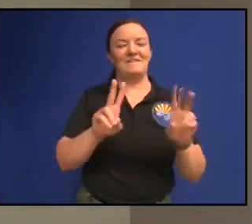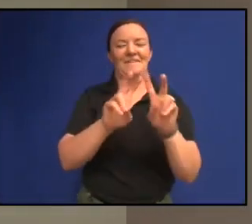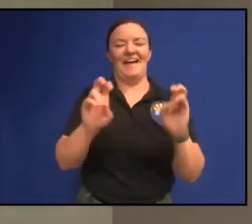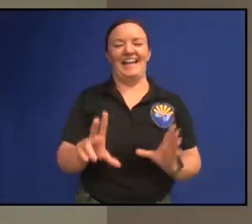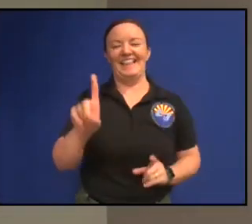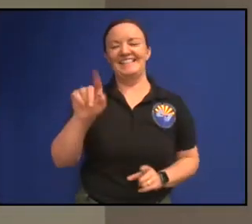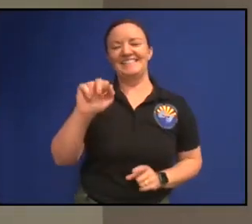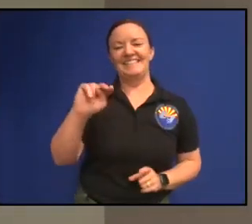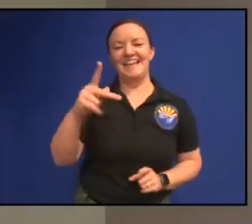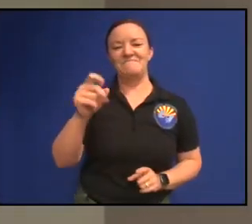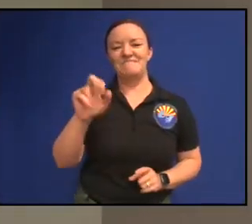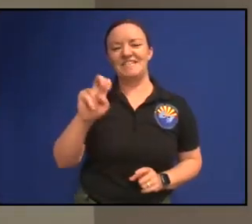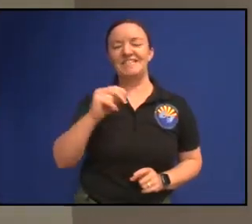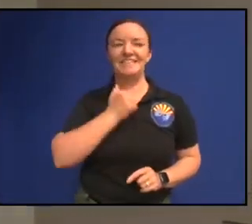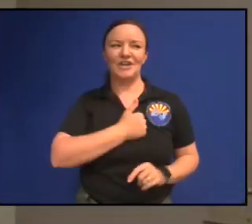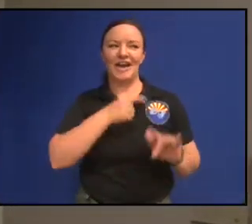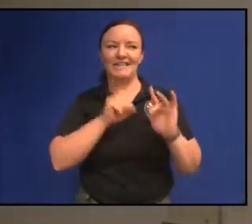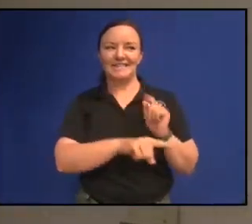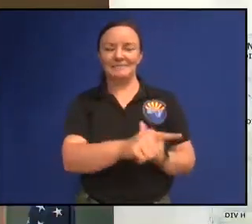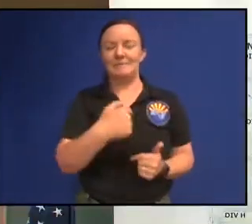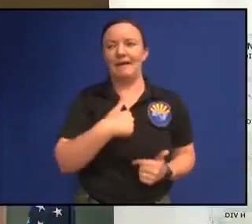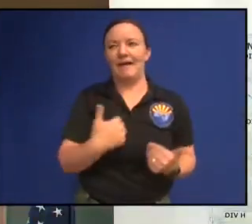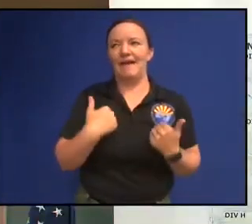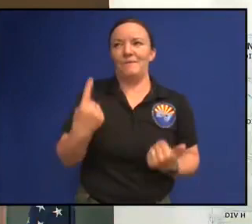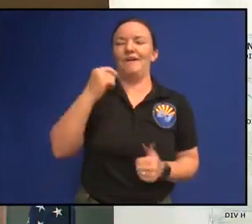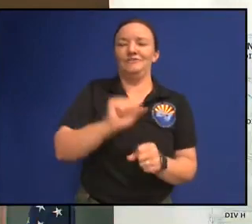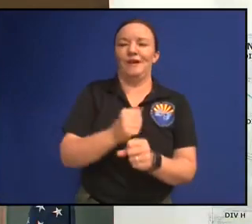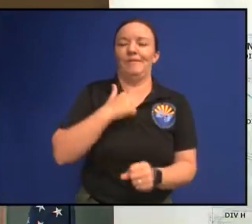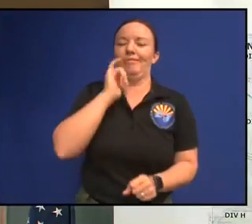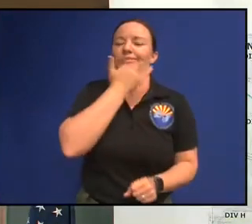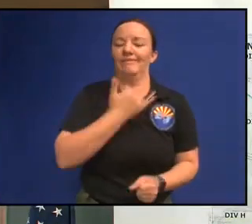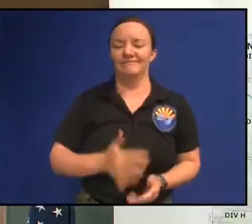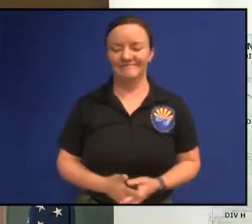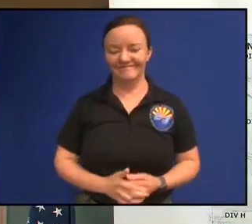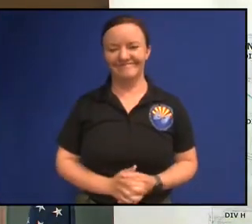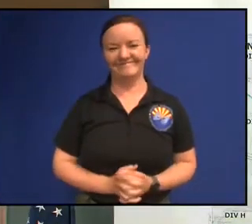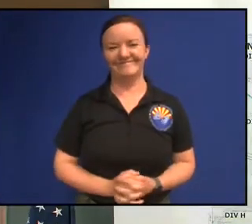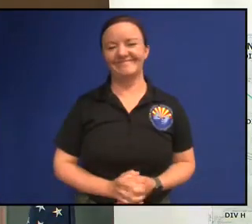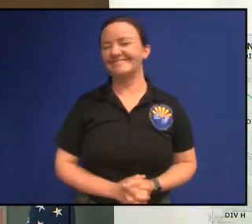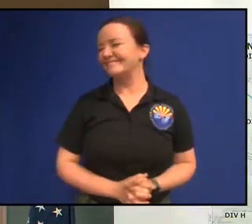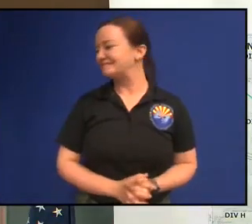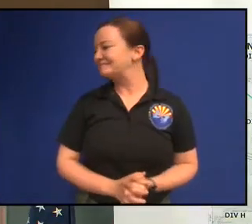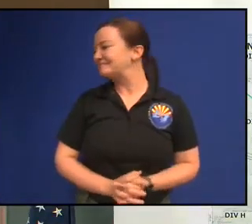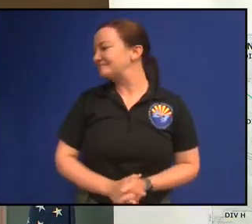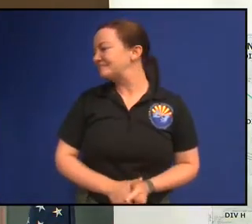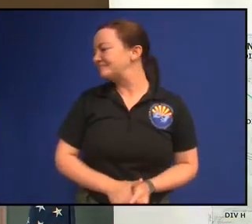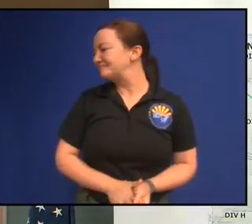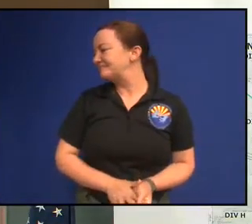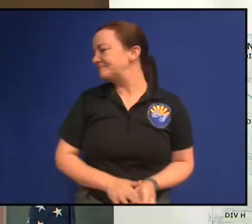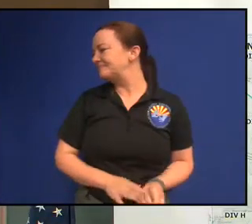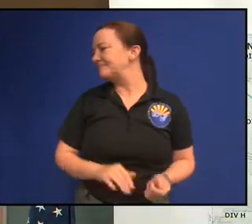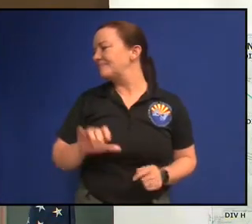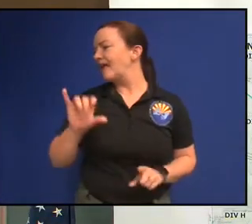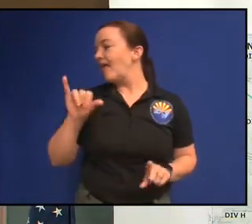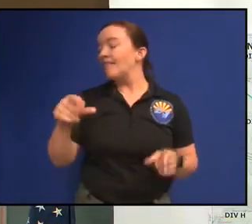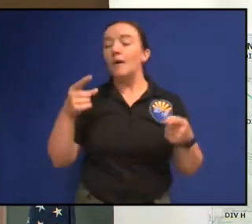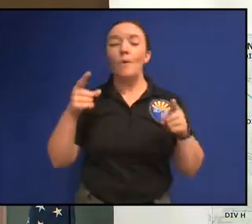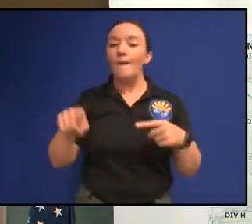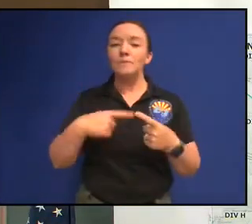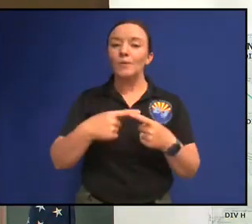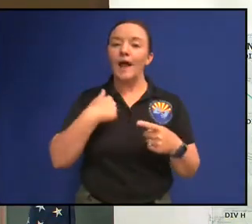NOW I'LL GO TO OUR FIRE BEHAVIOR ANALYST, DAN PEARSON.